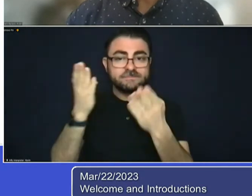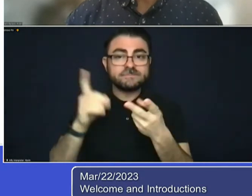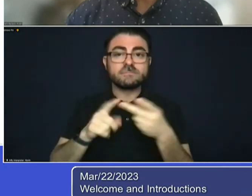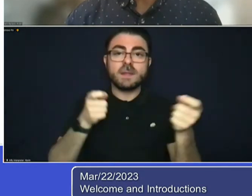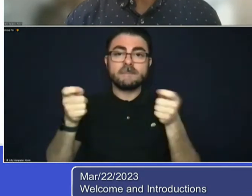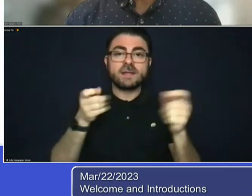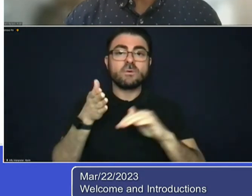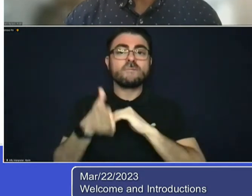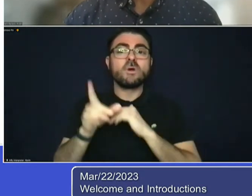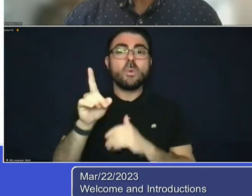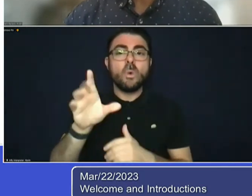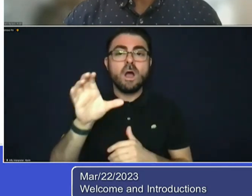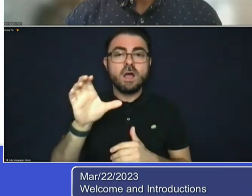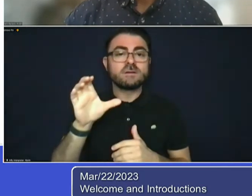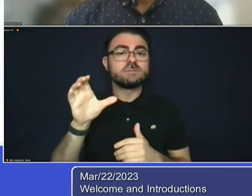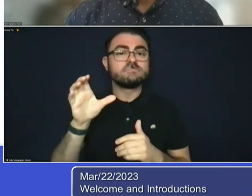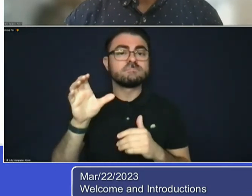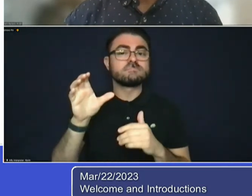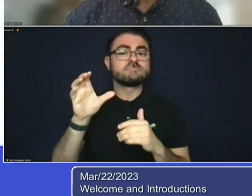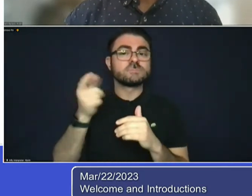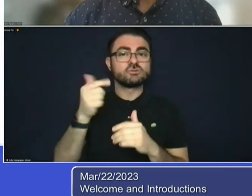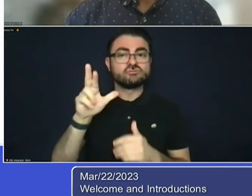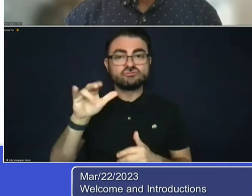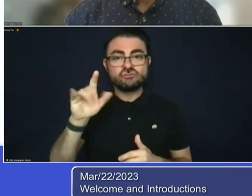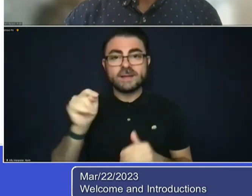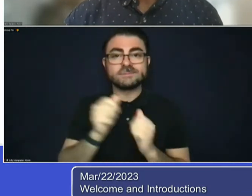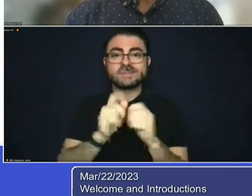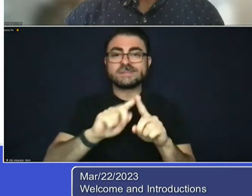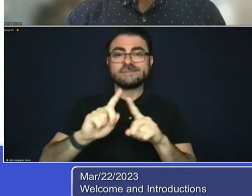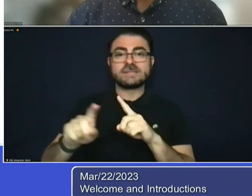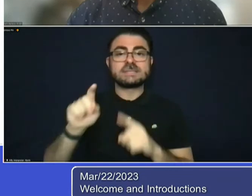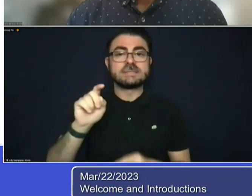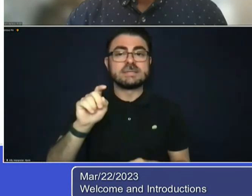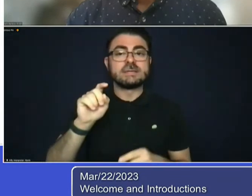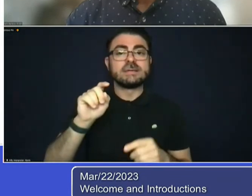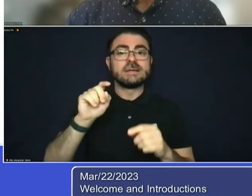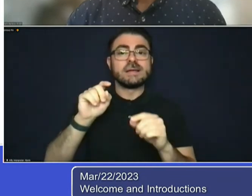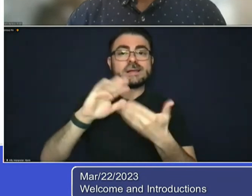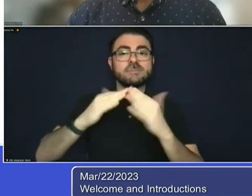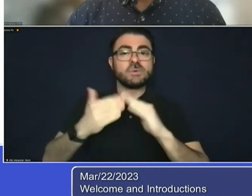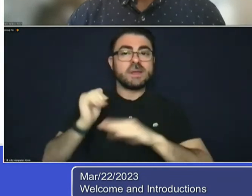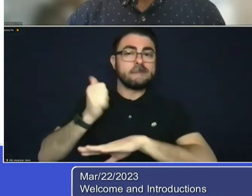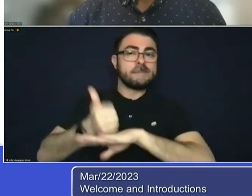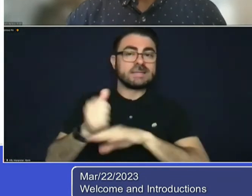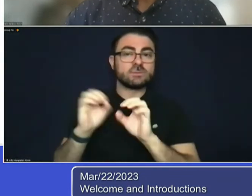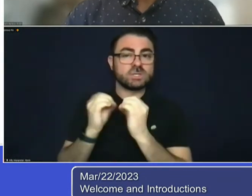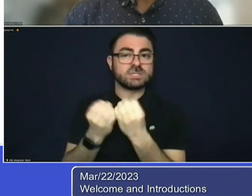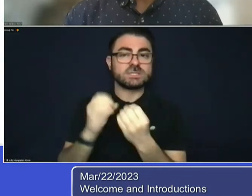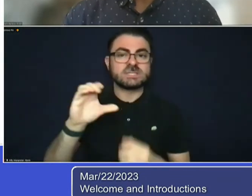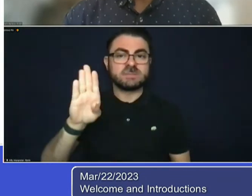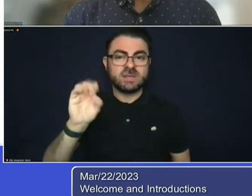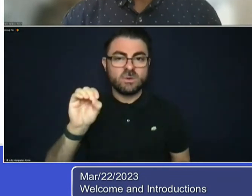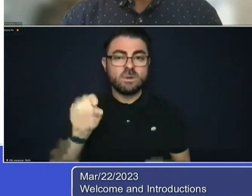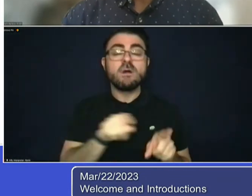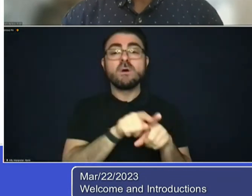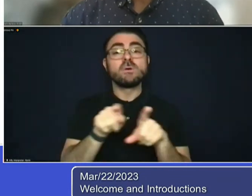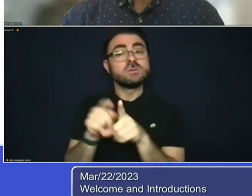PROPOSALS, IMPLEMENTING AND MANAGING 100 PLUS GRANT PROJECTS. AND THROUGH THAT, WE'VE LEARNED